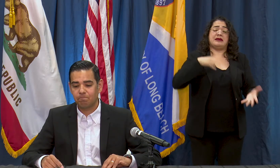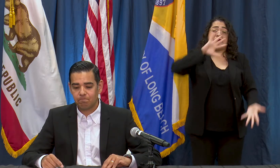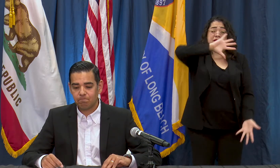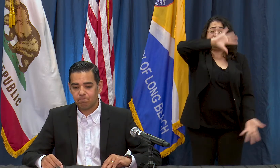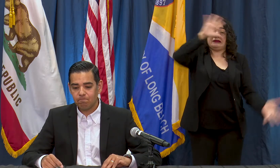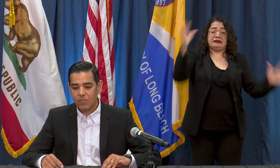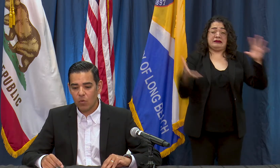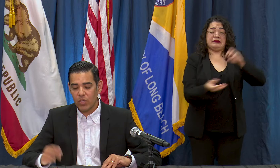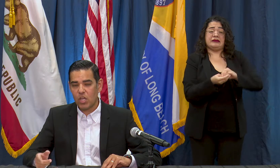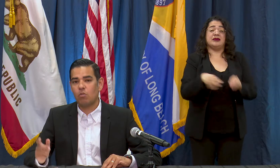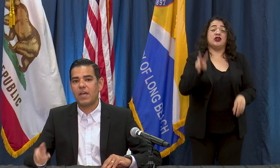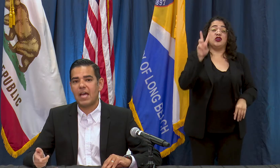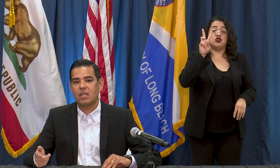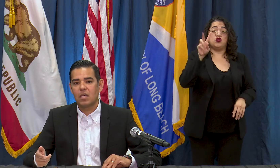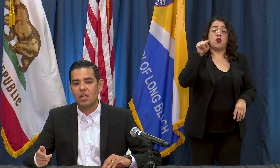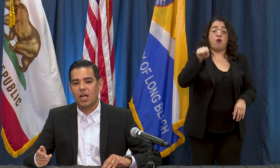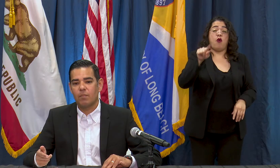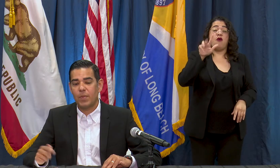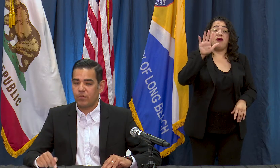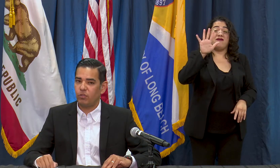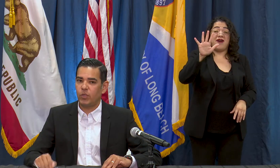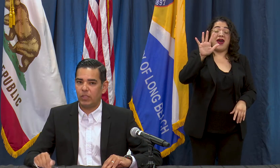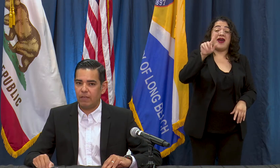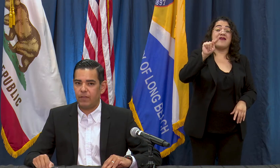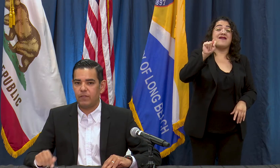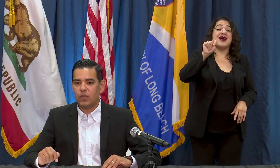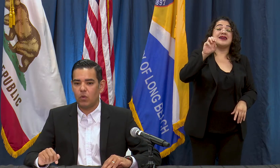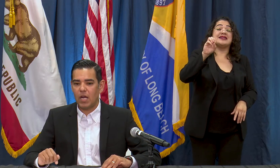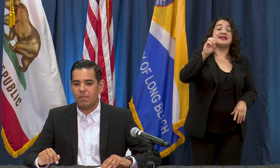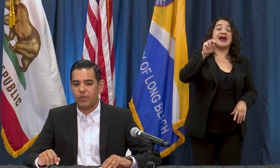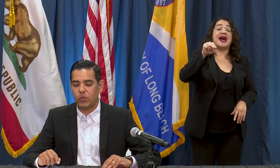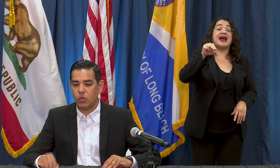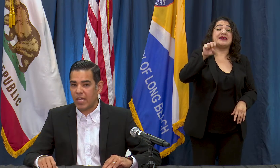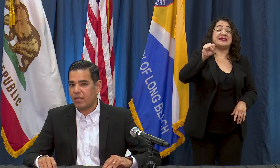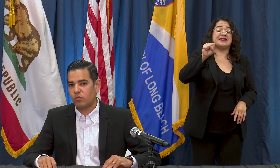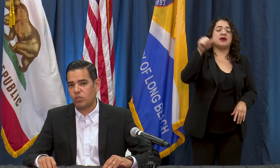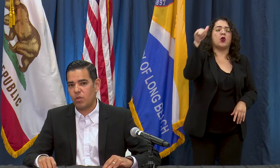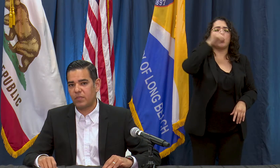We know that people still need relief and so if you do get a street sweeping